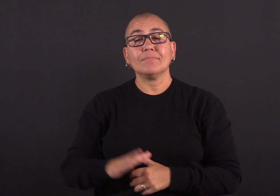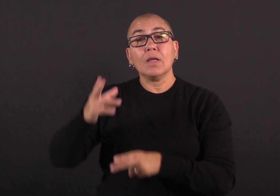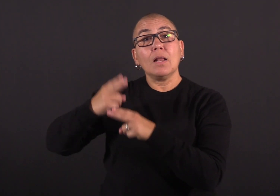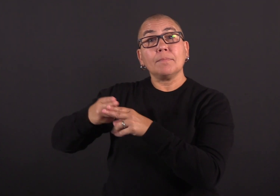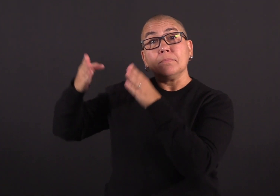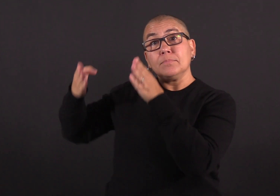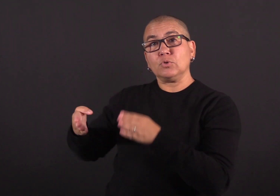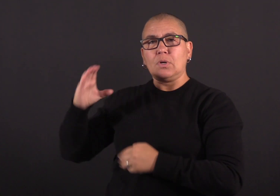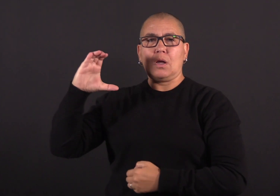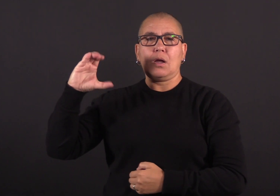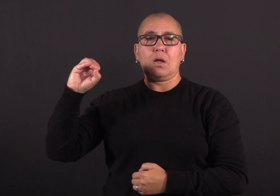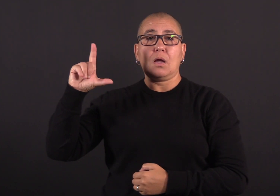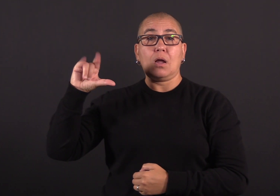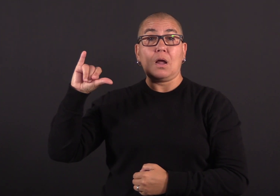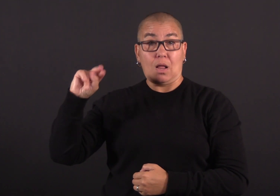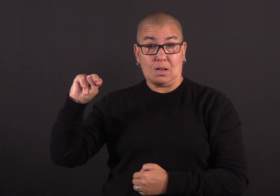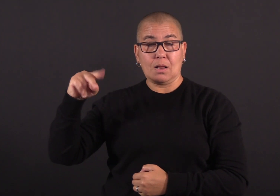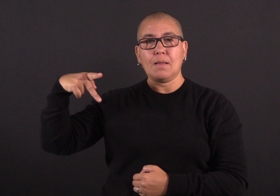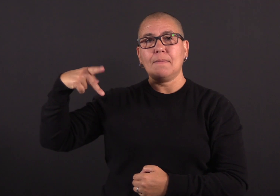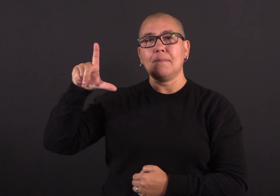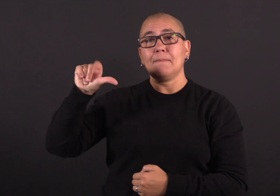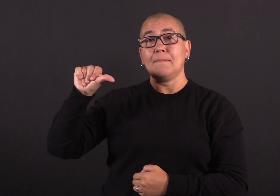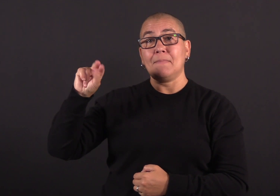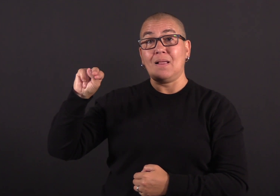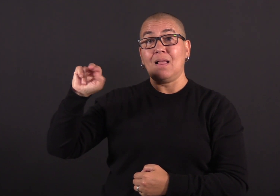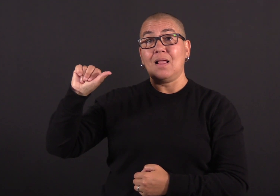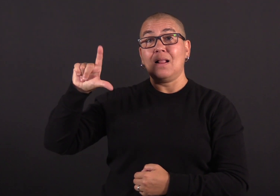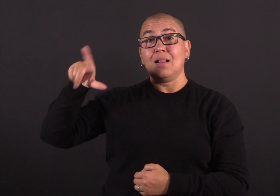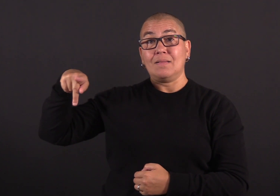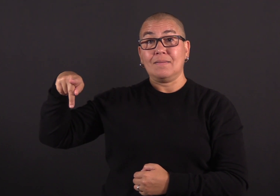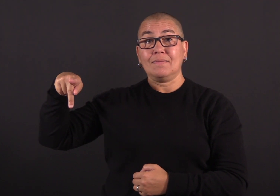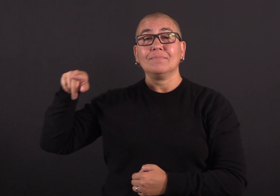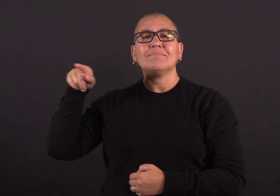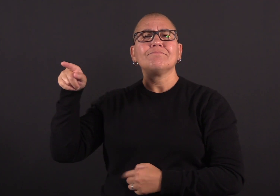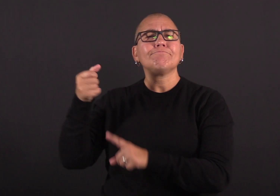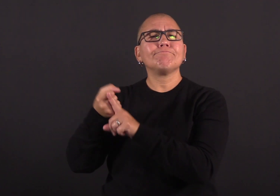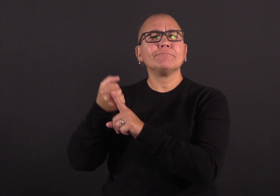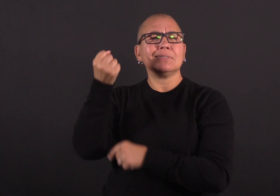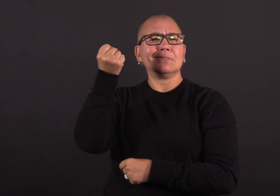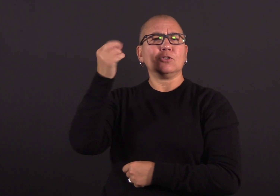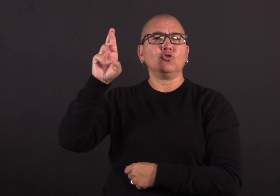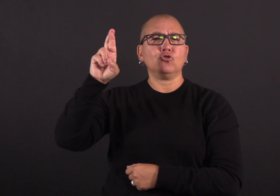people in urban and suburban communities. The state reached 50% of people in urban and suburban communities within five months, but it took nine months for people in small towns and 12 months to reach people in rural and exurban communities. “Disparities in the distribution of COVID-19